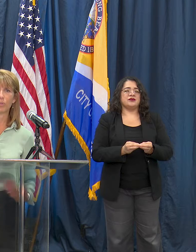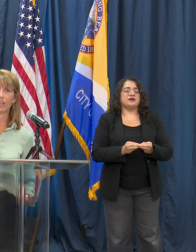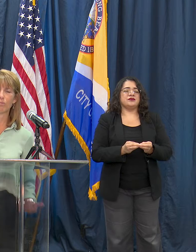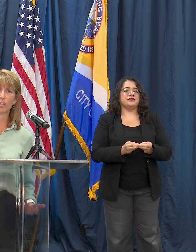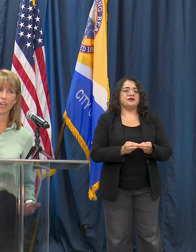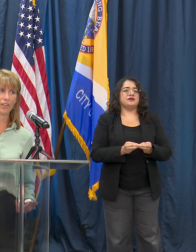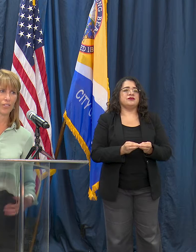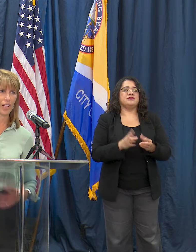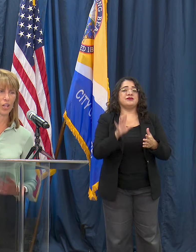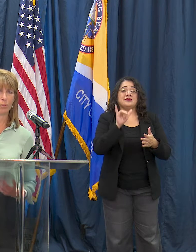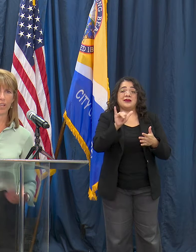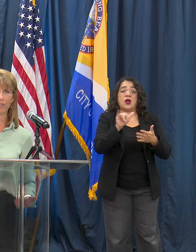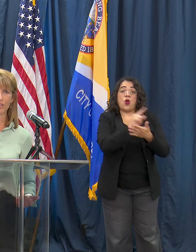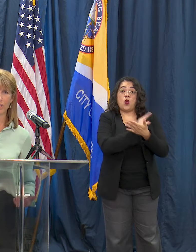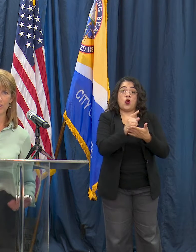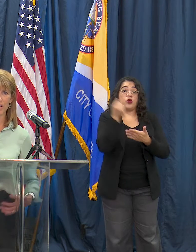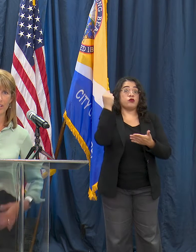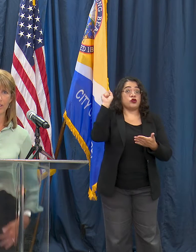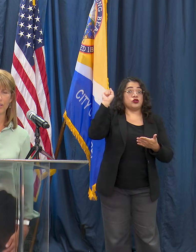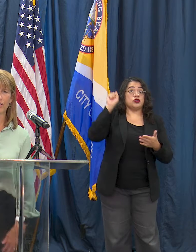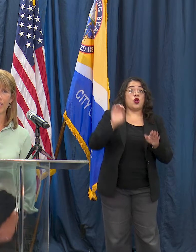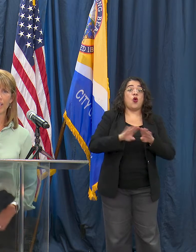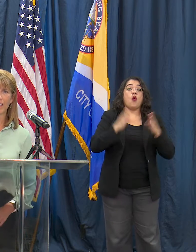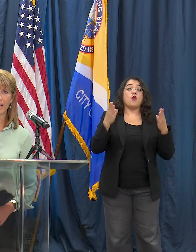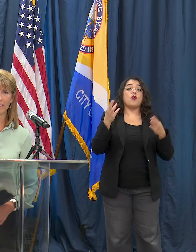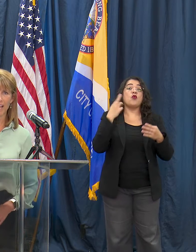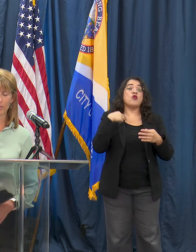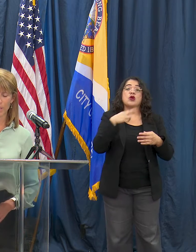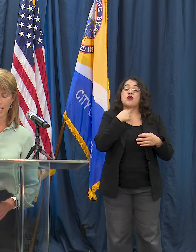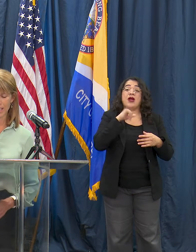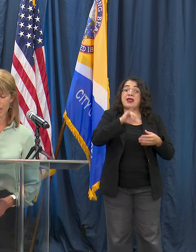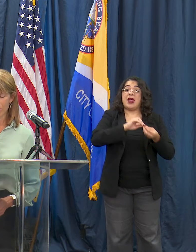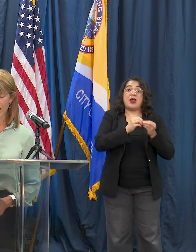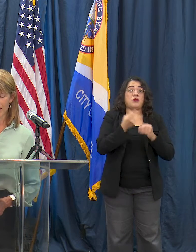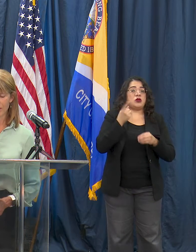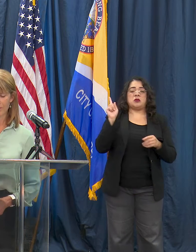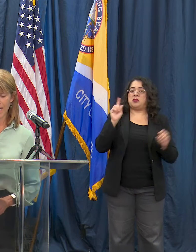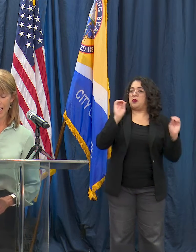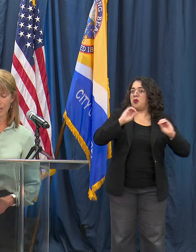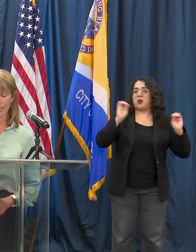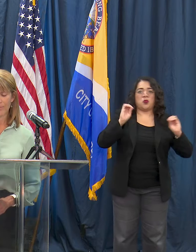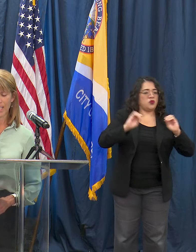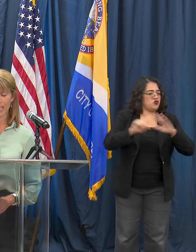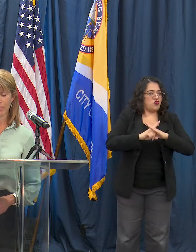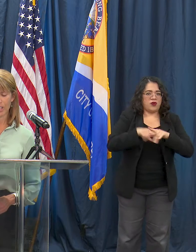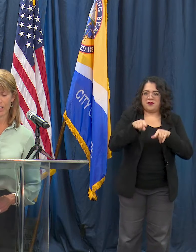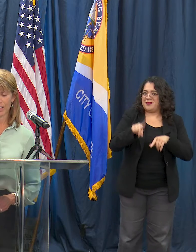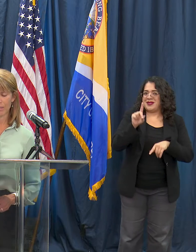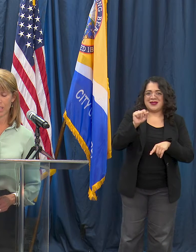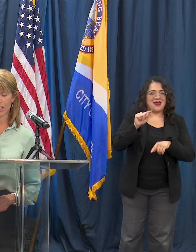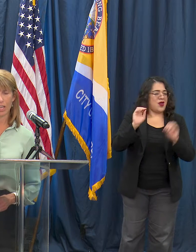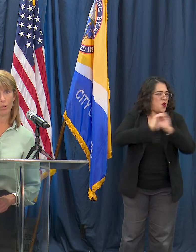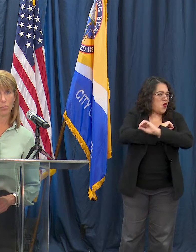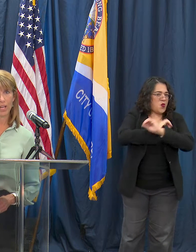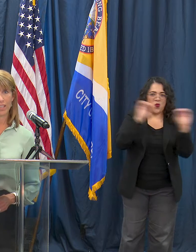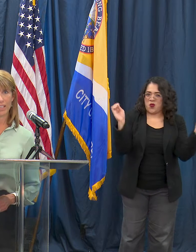week of protests, the opening of restaurants, and others last week but as of now, we currently meet all but one